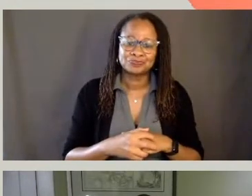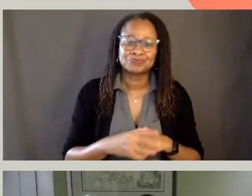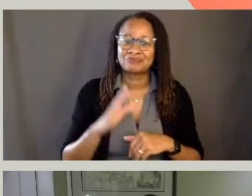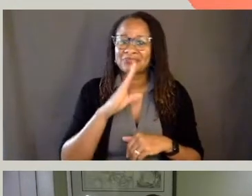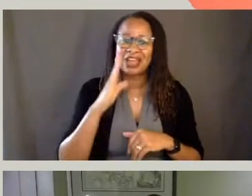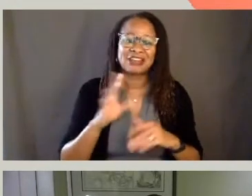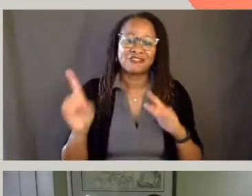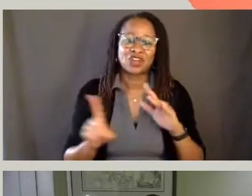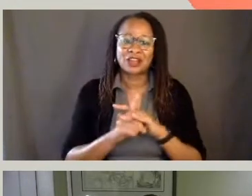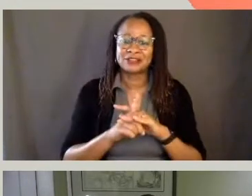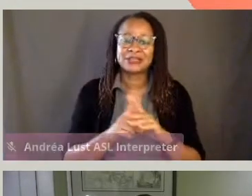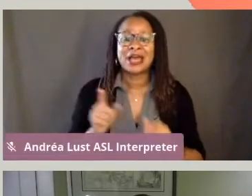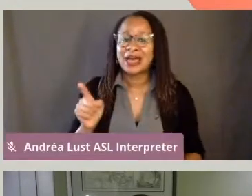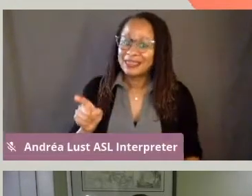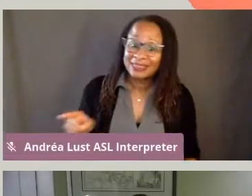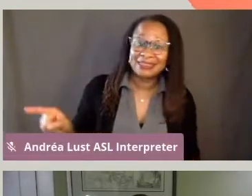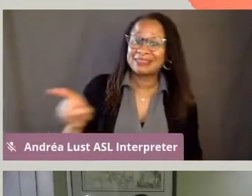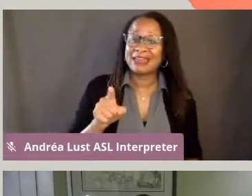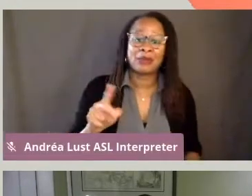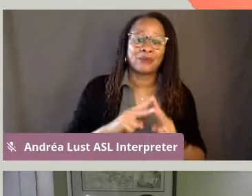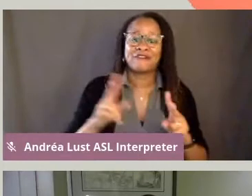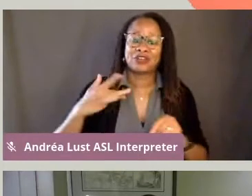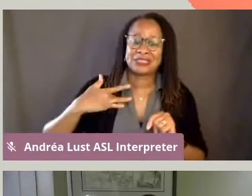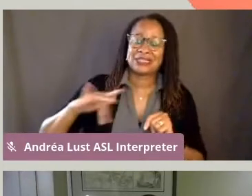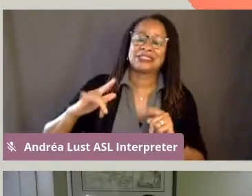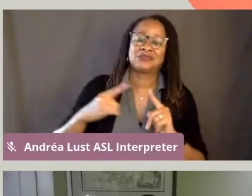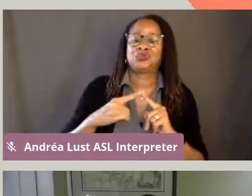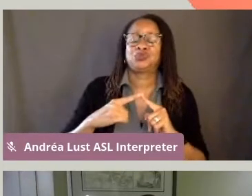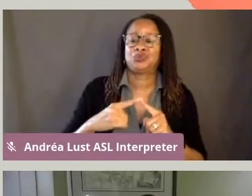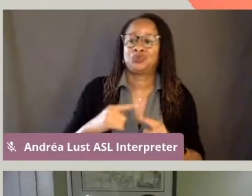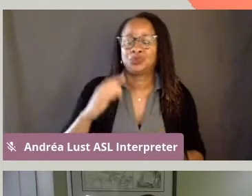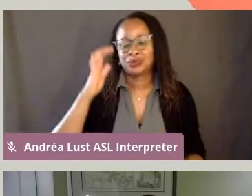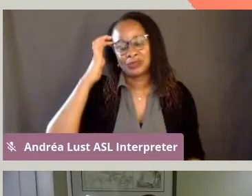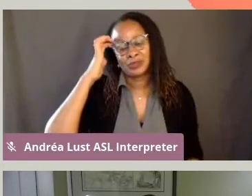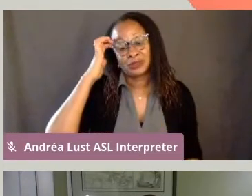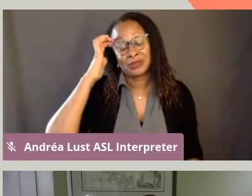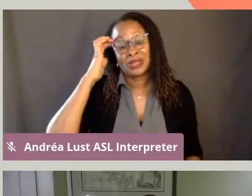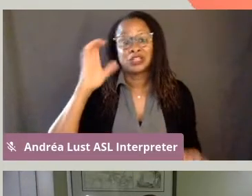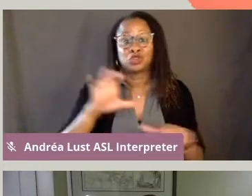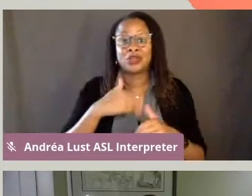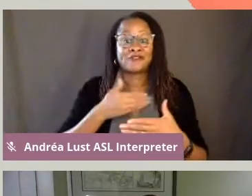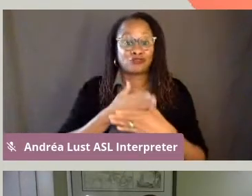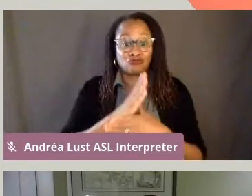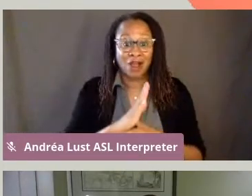Like, they were very sensitive to do they have the right to tell this story.